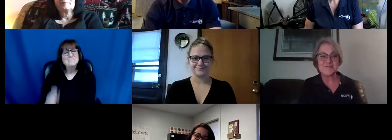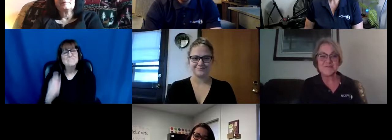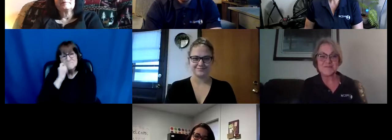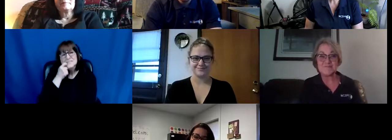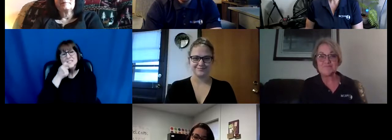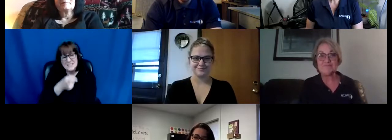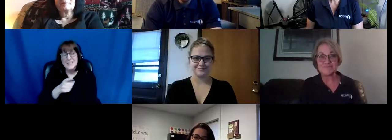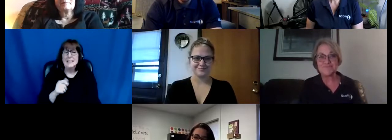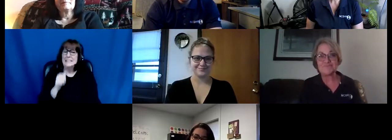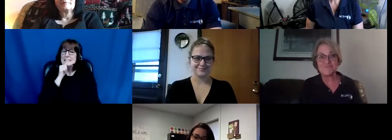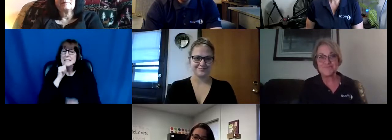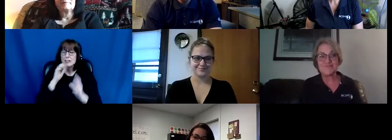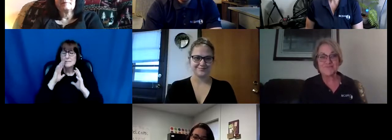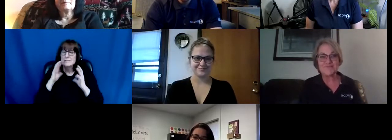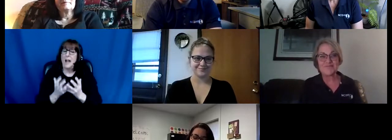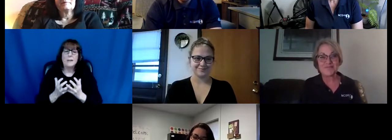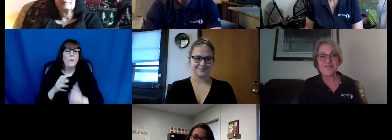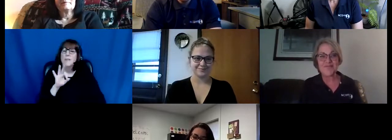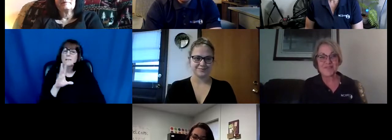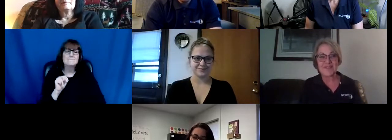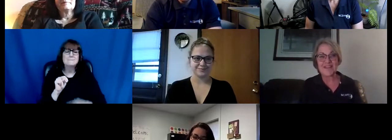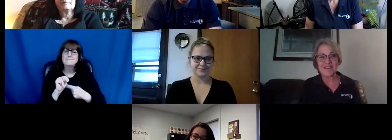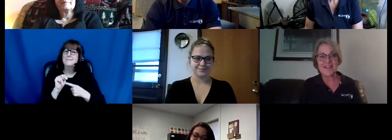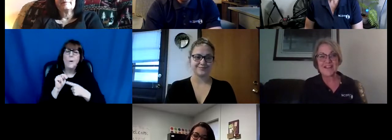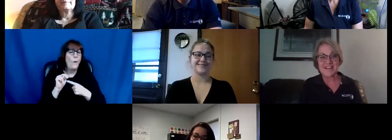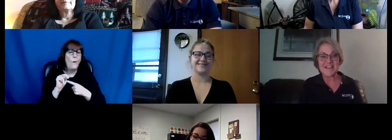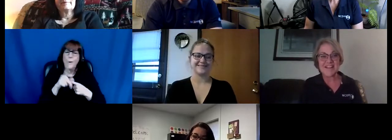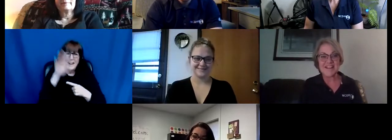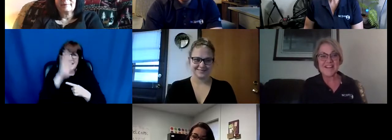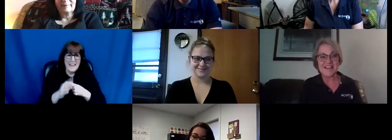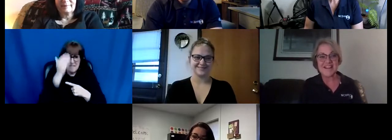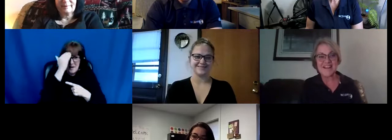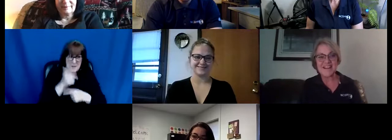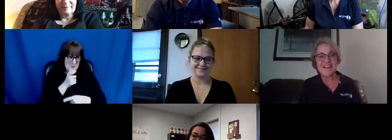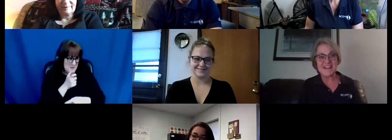are always so much fun because you just never know who's going to get you and what they're going